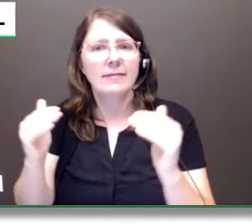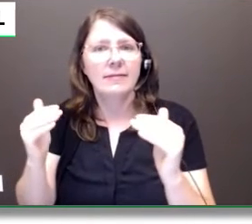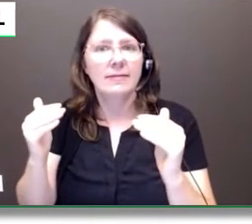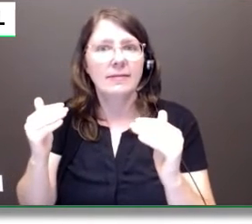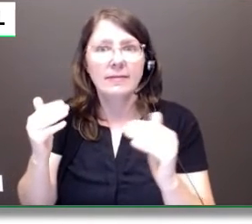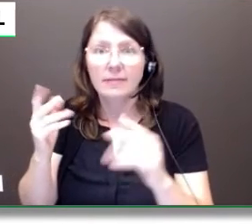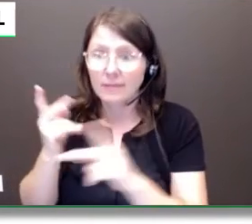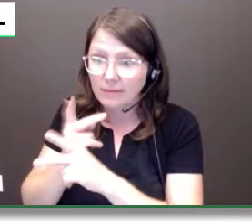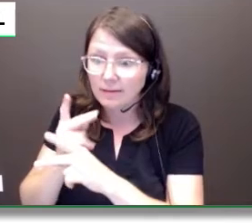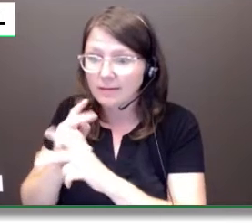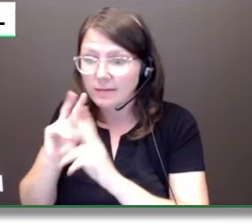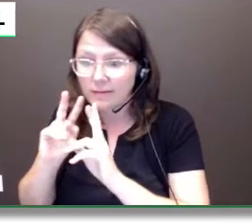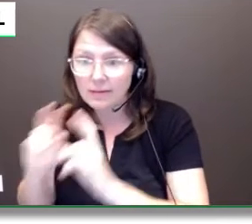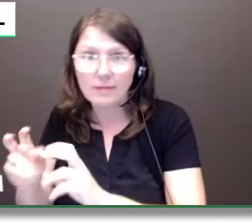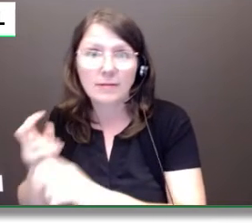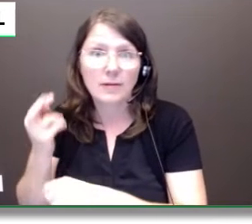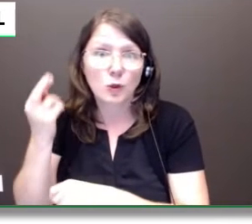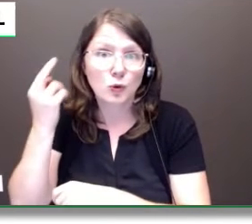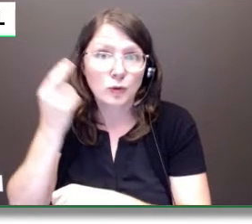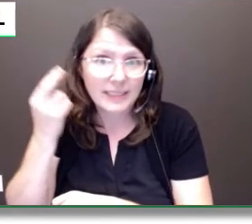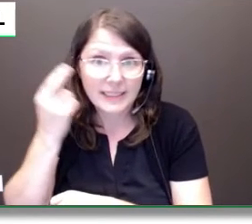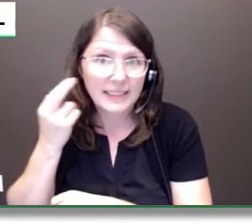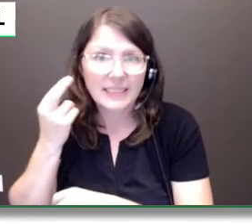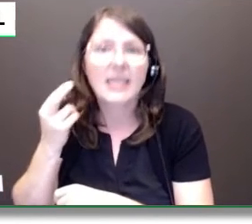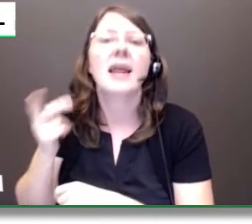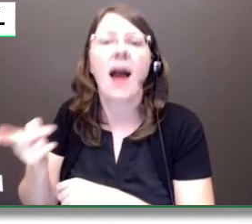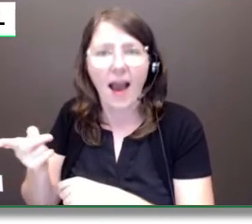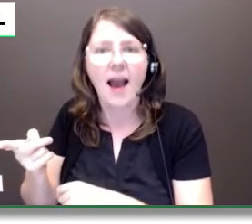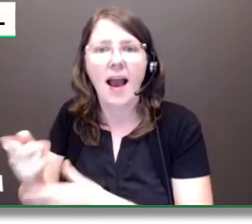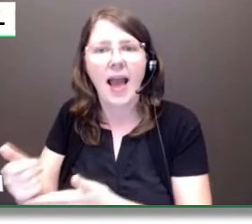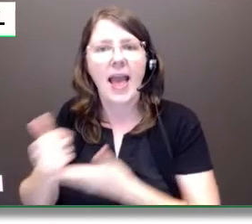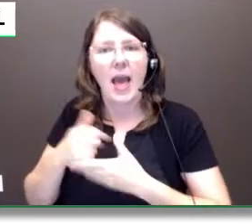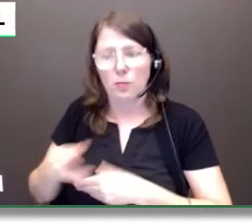years where there's so much screen time. Um people want to get out and feel